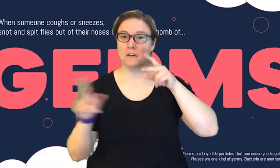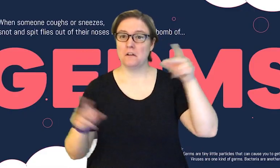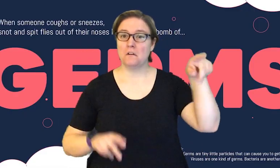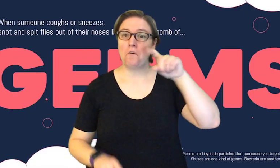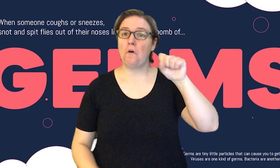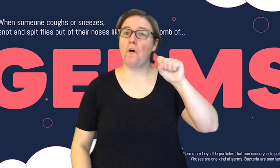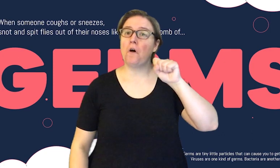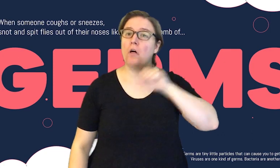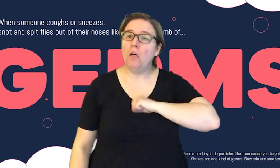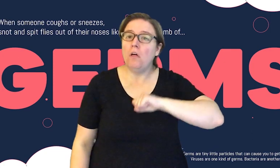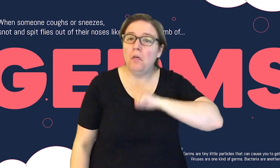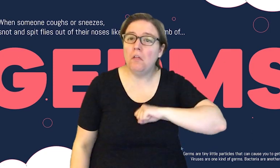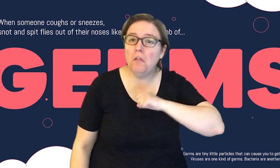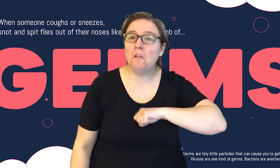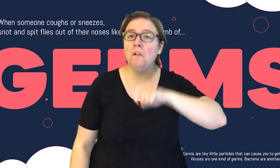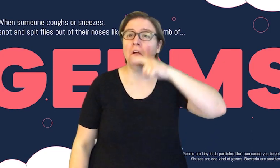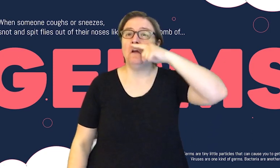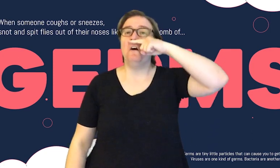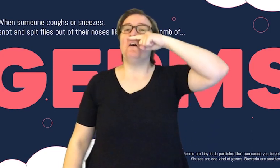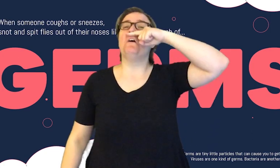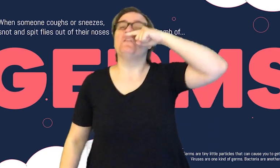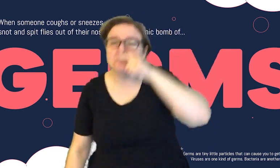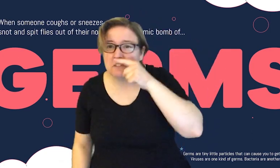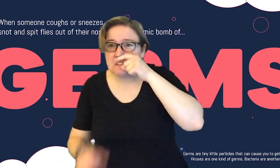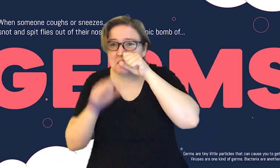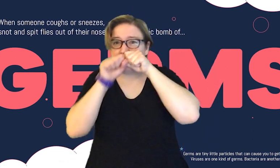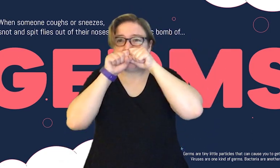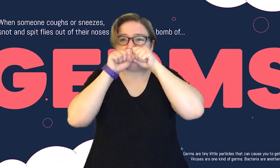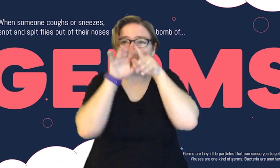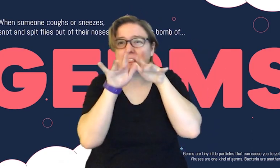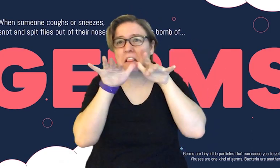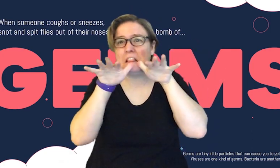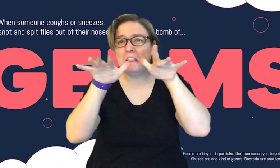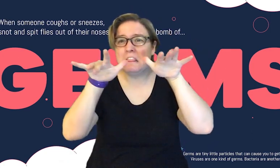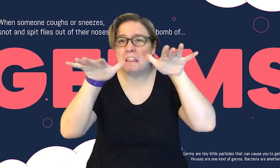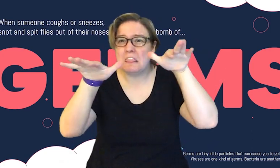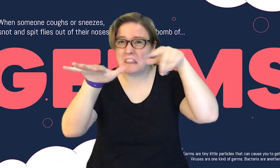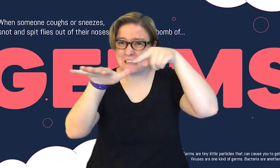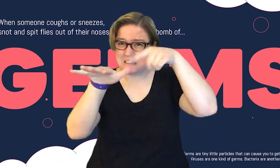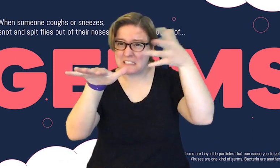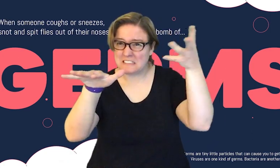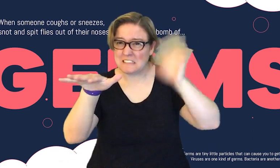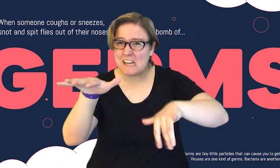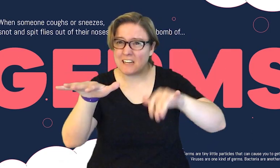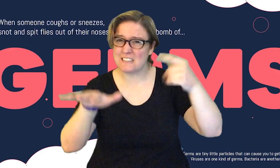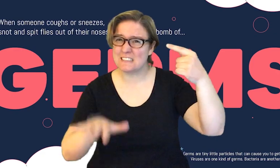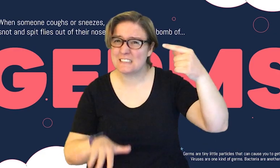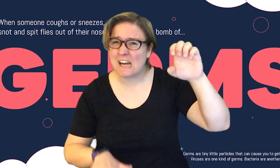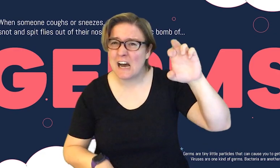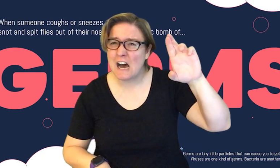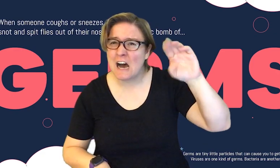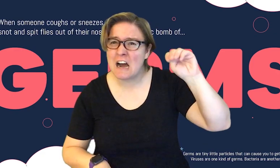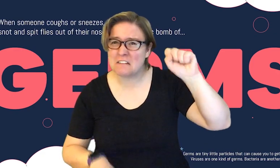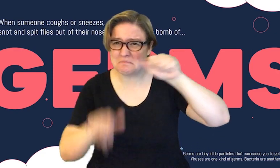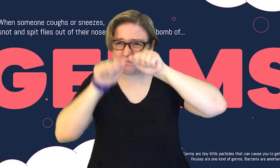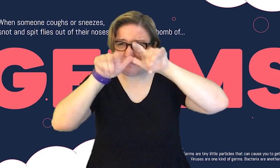When someone coughs or sneezes, snot and spit flies out of their noses